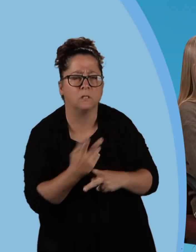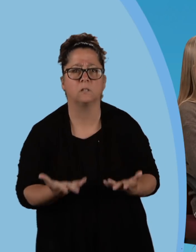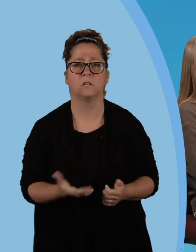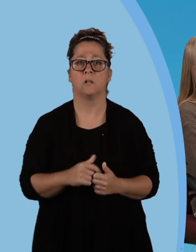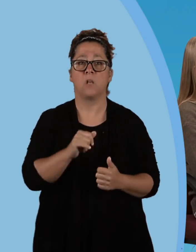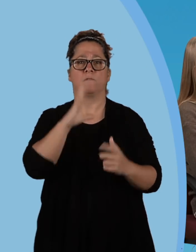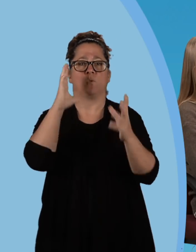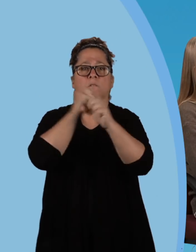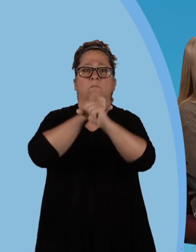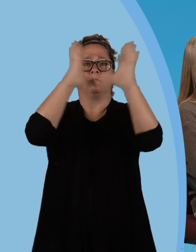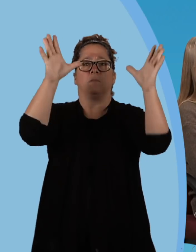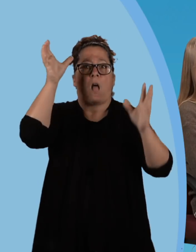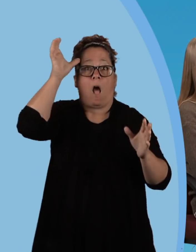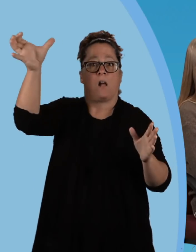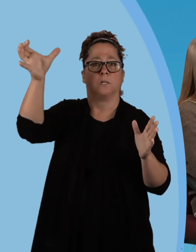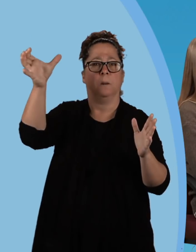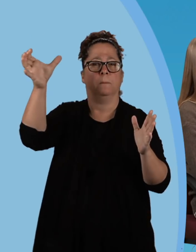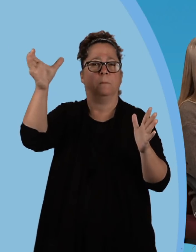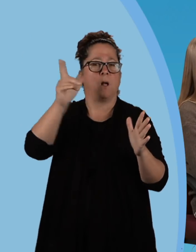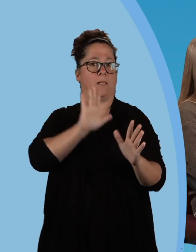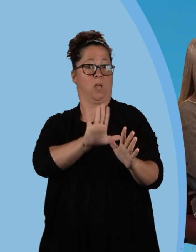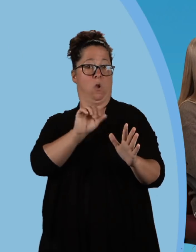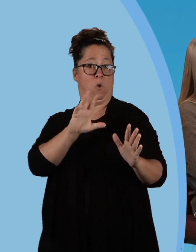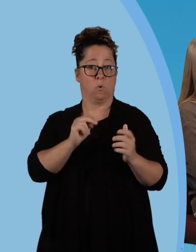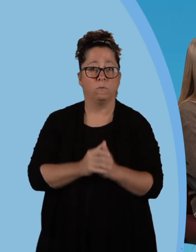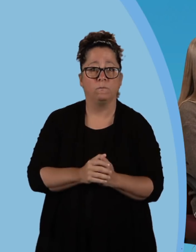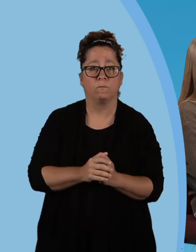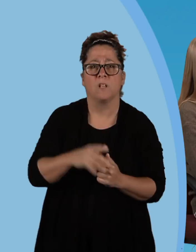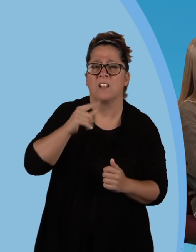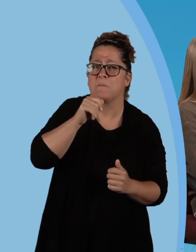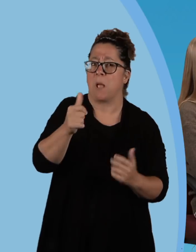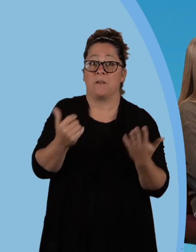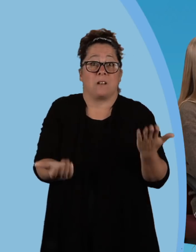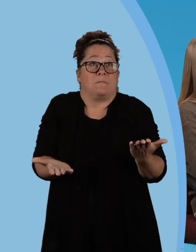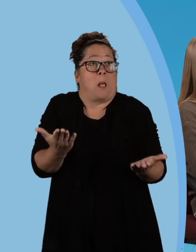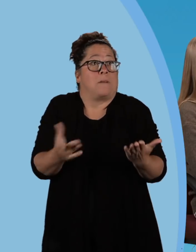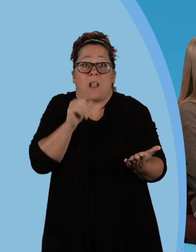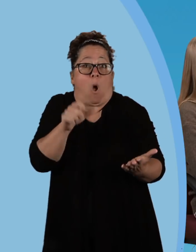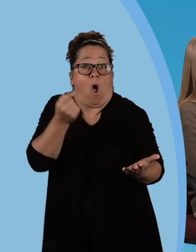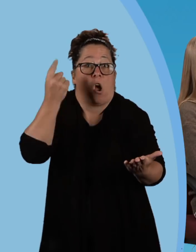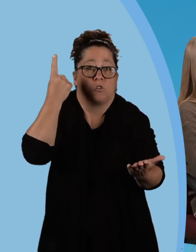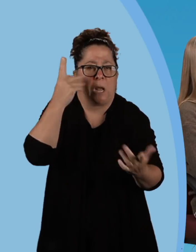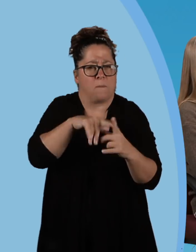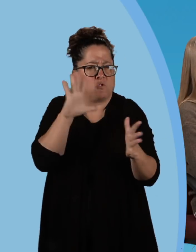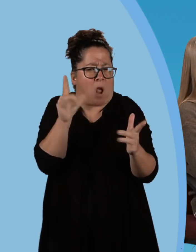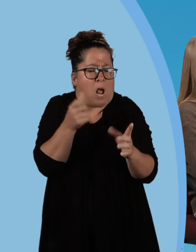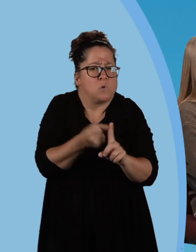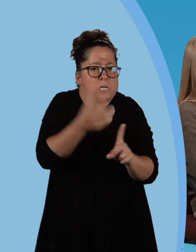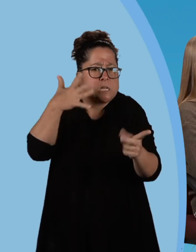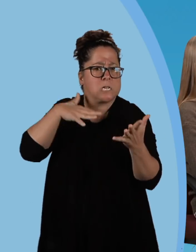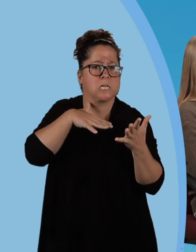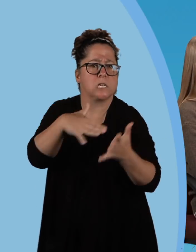may have to figure out, may have to really learn a concept a little bit on their own because they are not really understanding this.